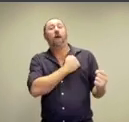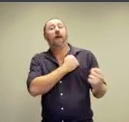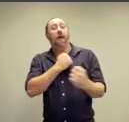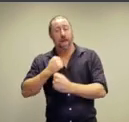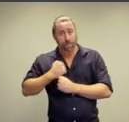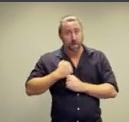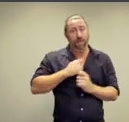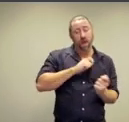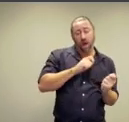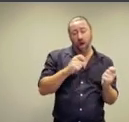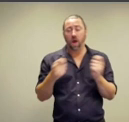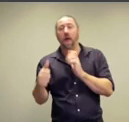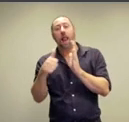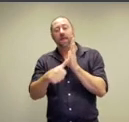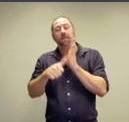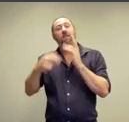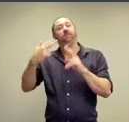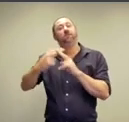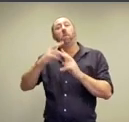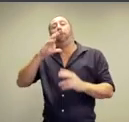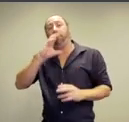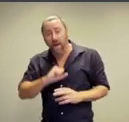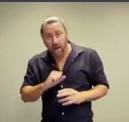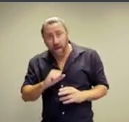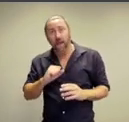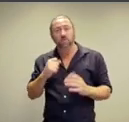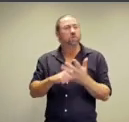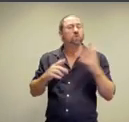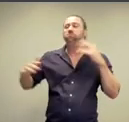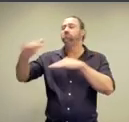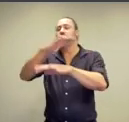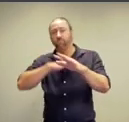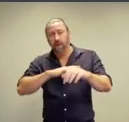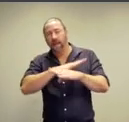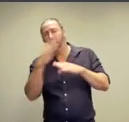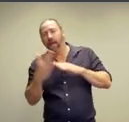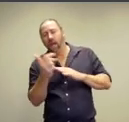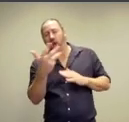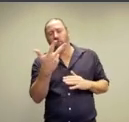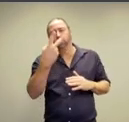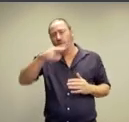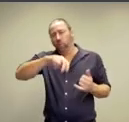military, the leather jacket, in men's fashion began its transition into the